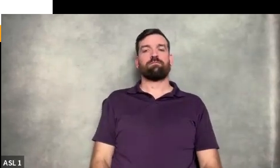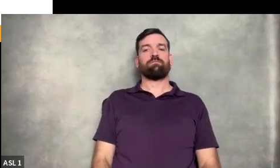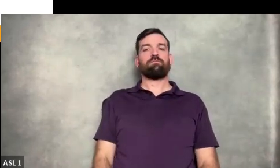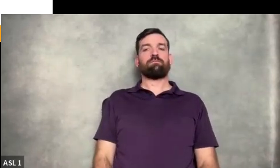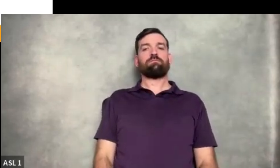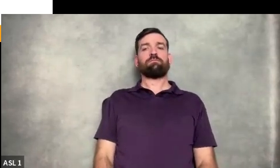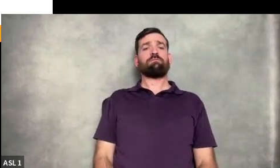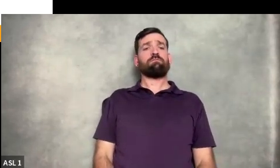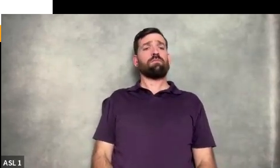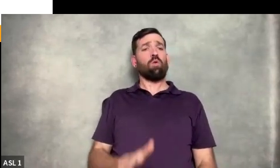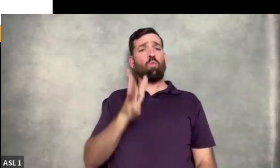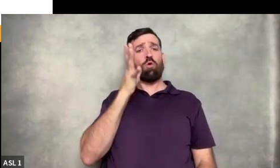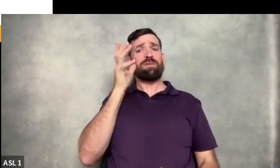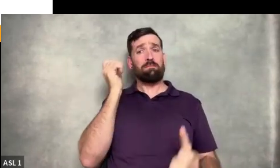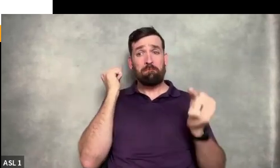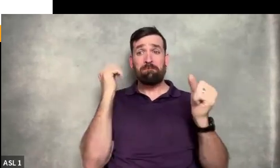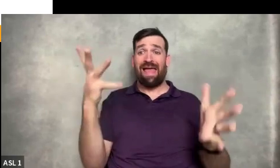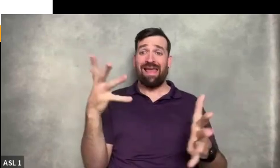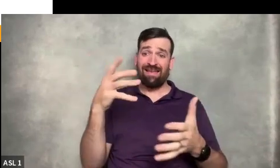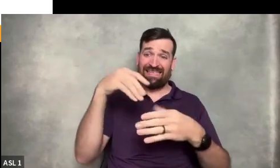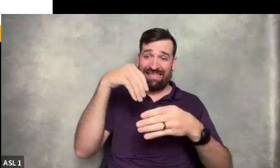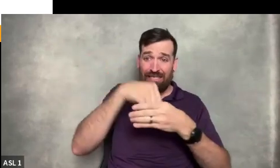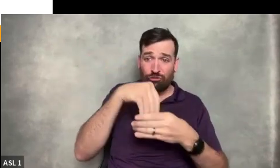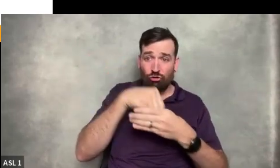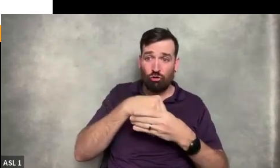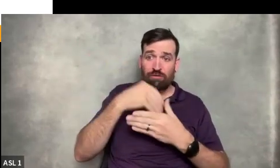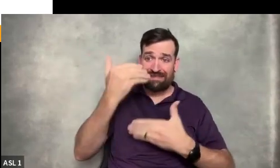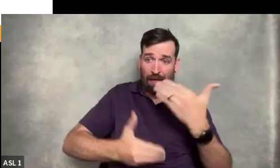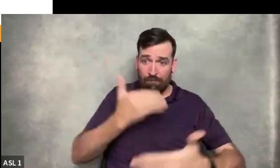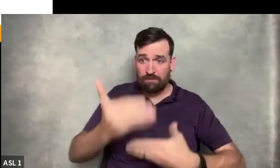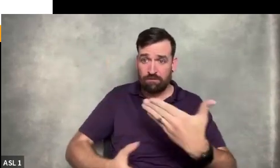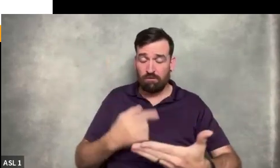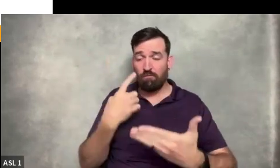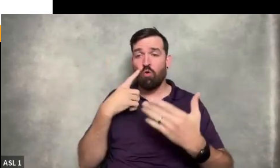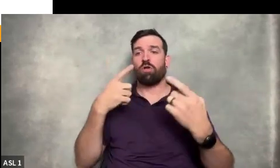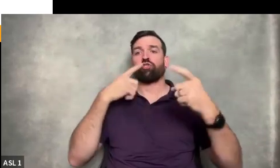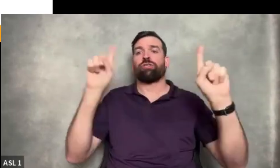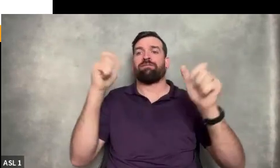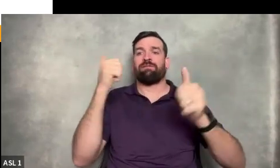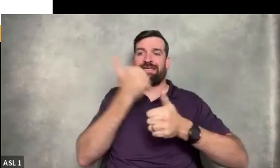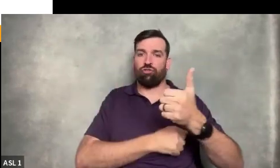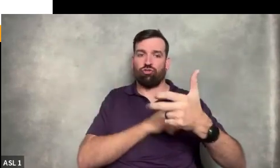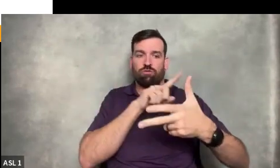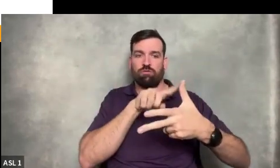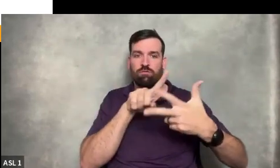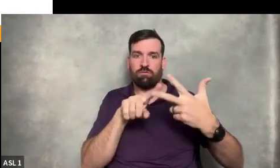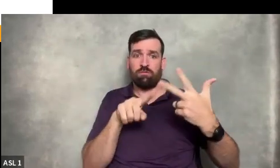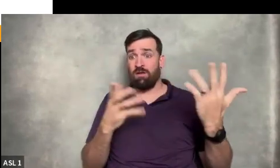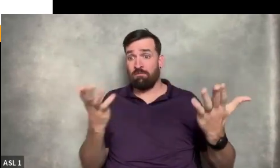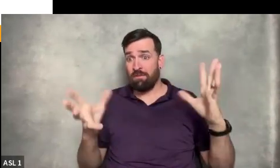internal steps that you will be taking to achieve each of these milestones. You may have meetings,